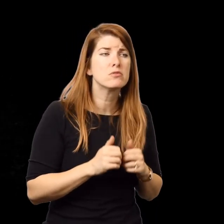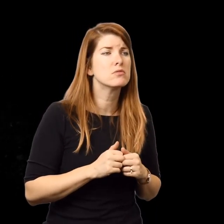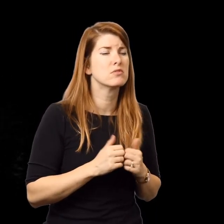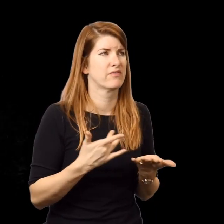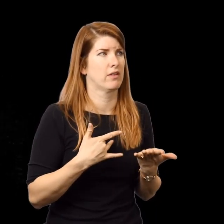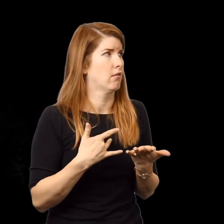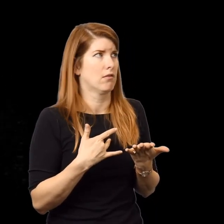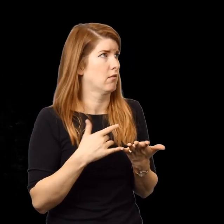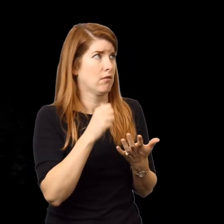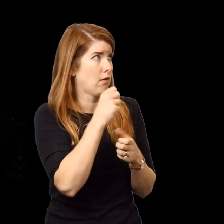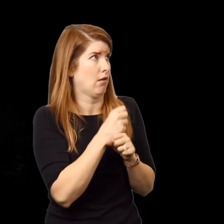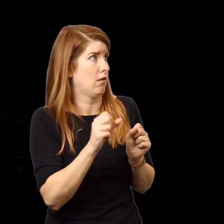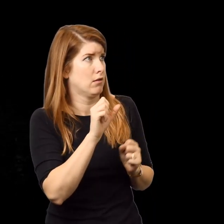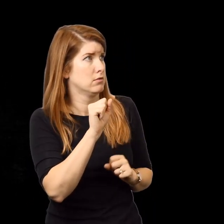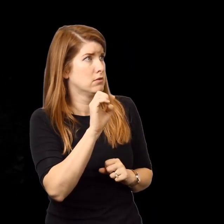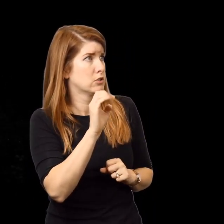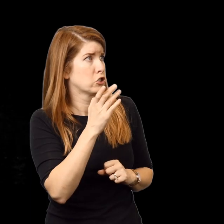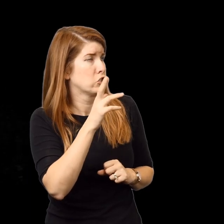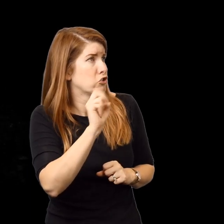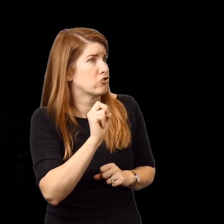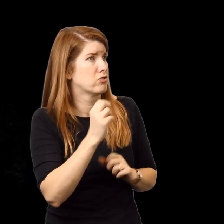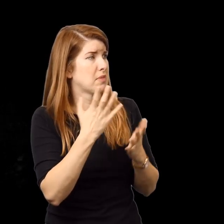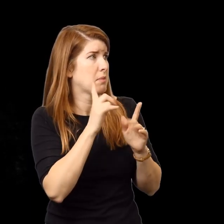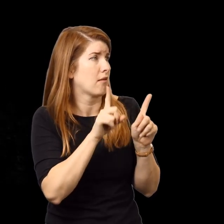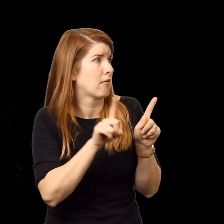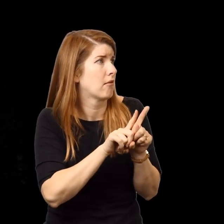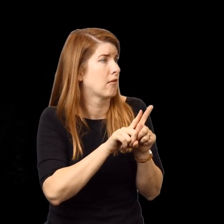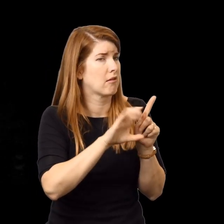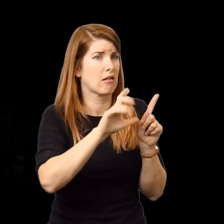where they are not secure in relationships, they kind of cling,